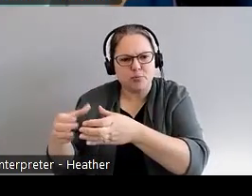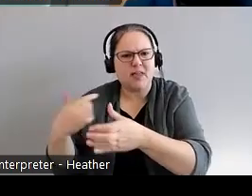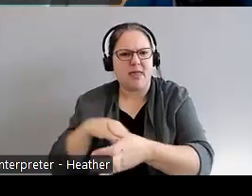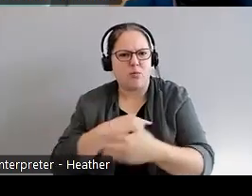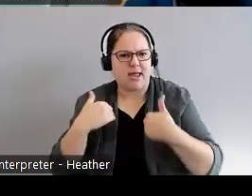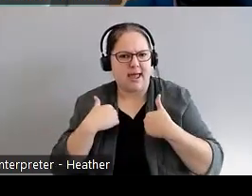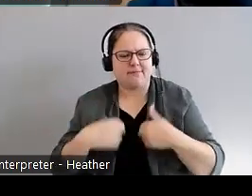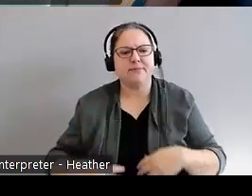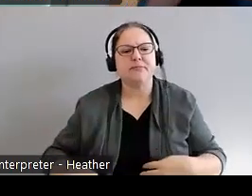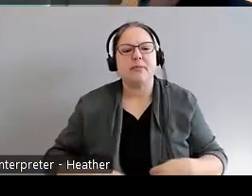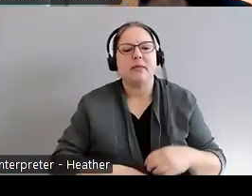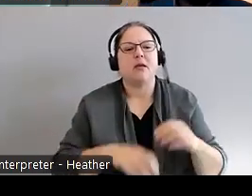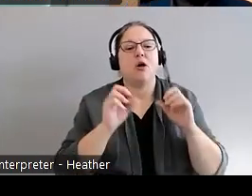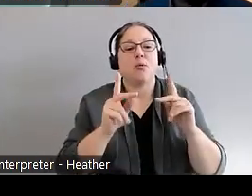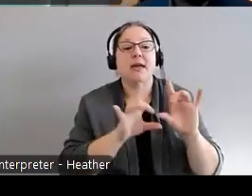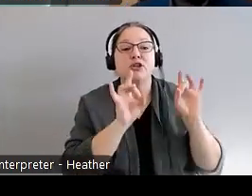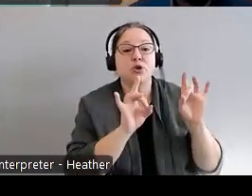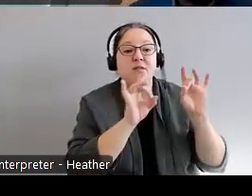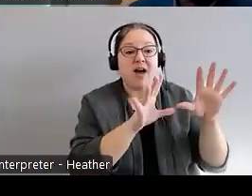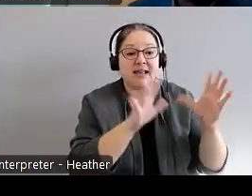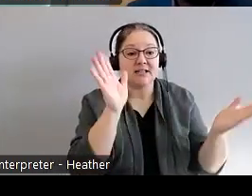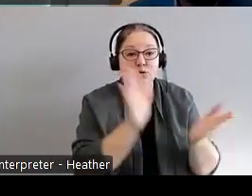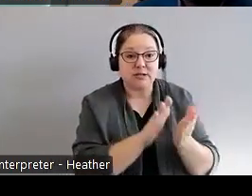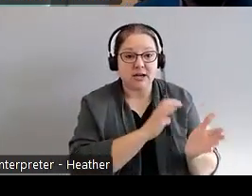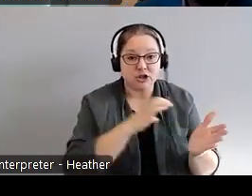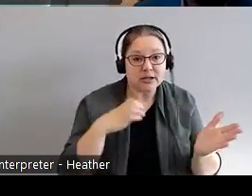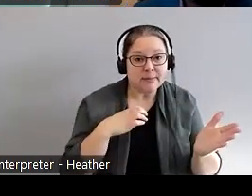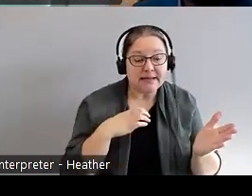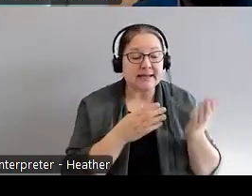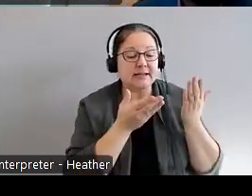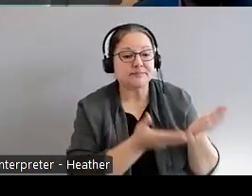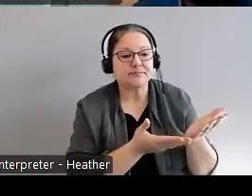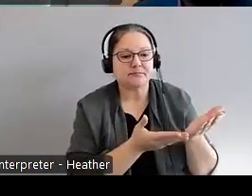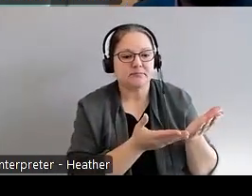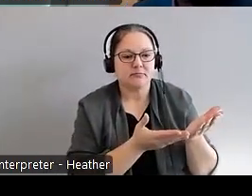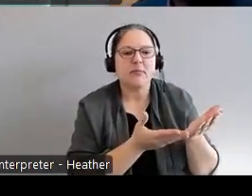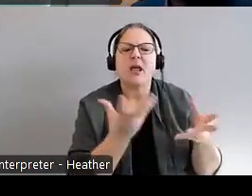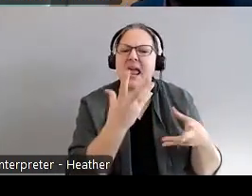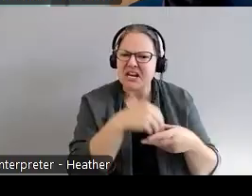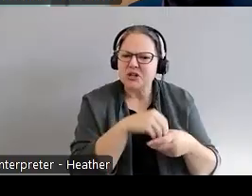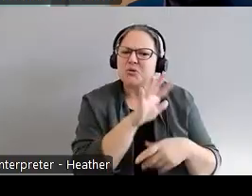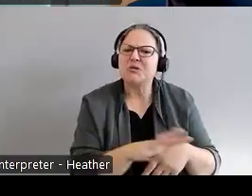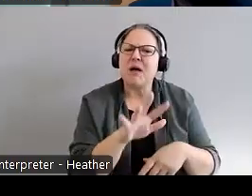Okay. So the violence reduction subcommittee um this uh you know includes about 35 members. The